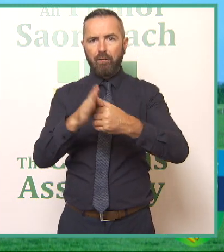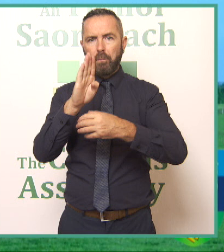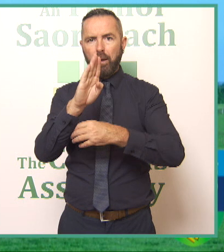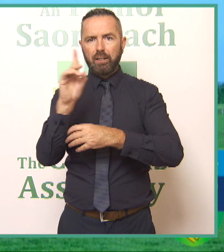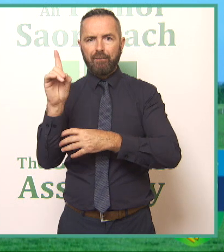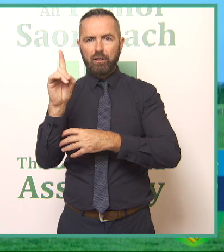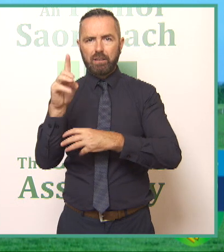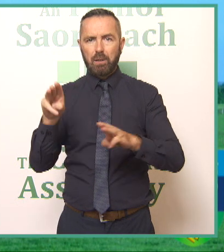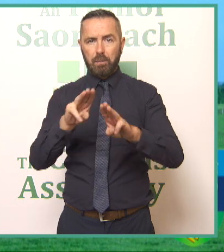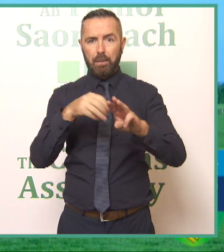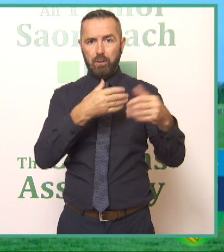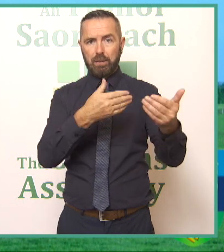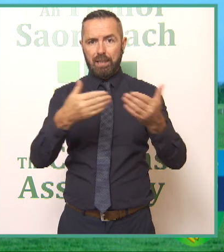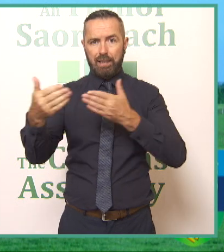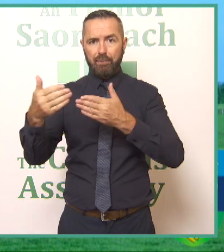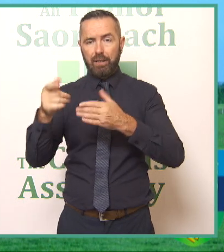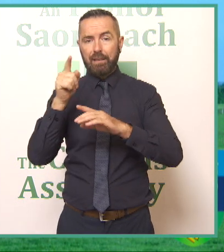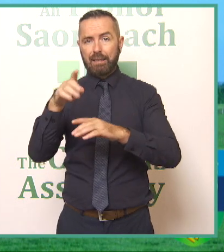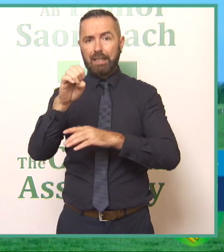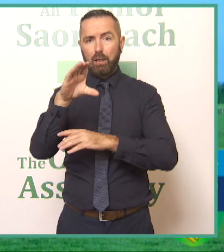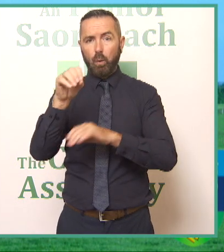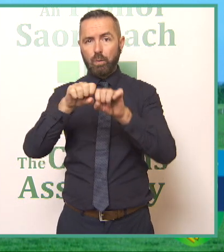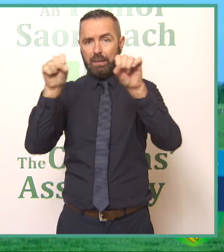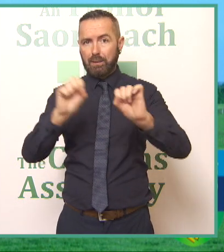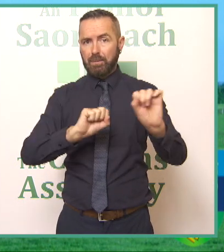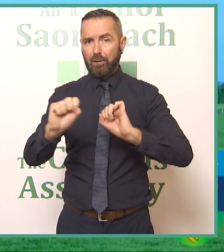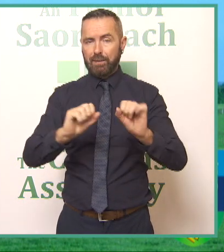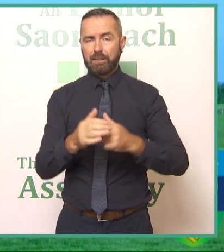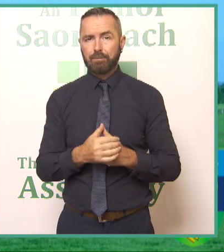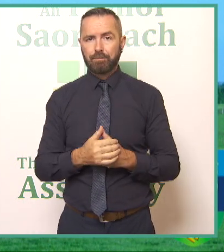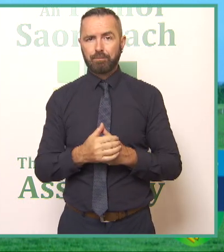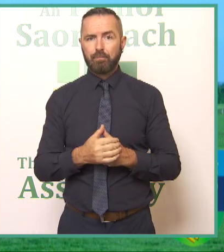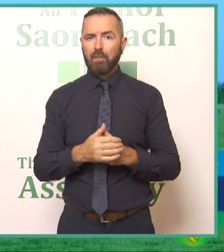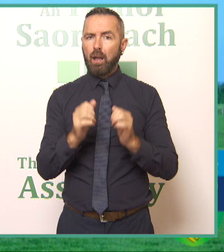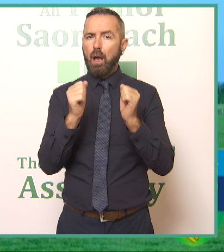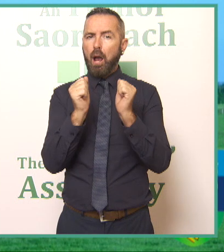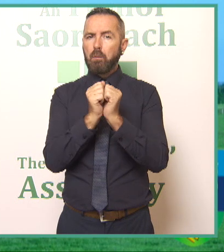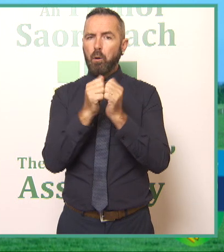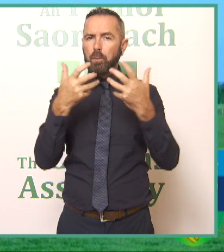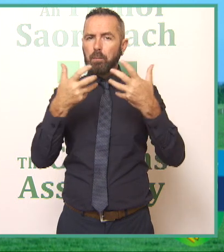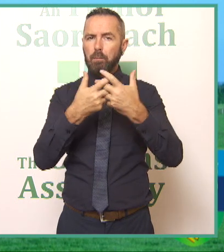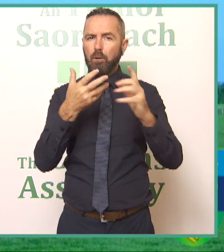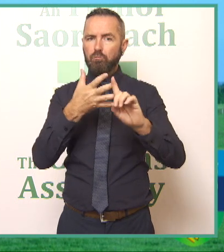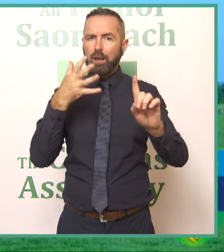to the delivery of ecosystem services uh appropriately recognize and reward farmers